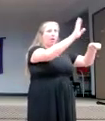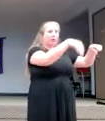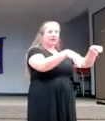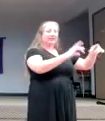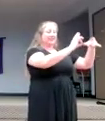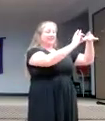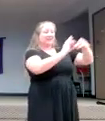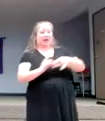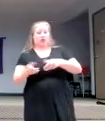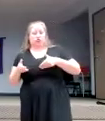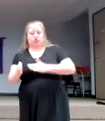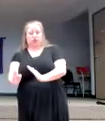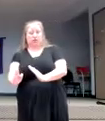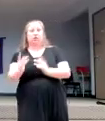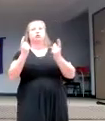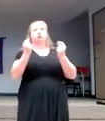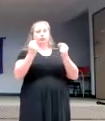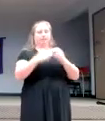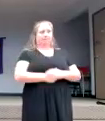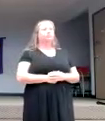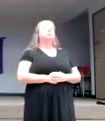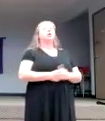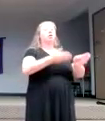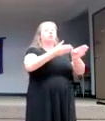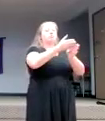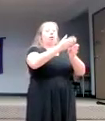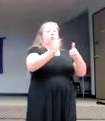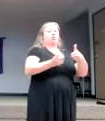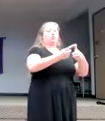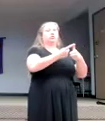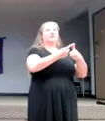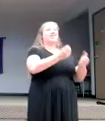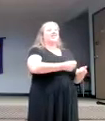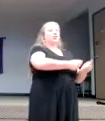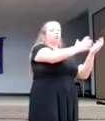within the streets? We have to do several things, primarily get rid of the septic tank, which